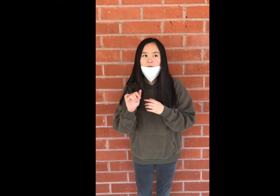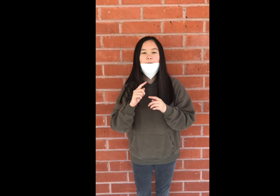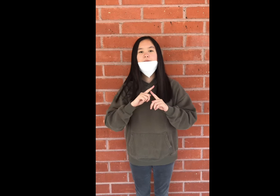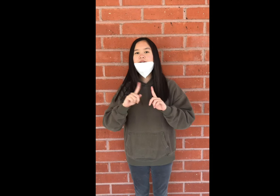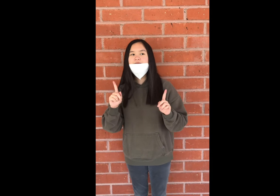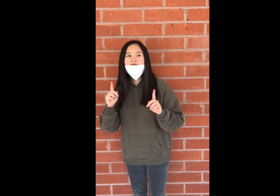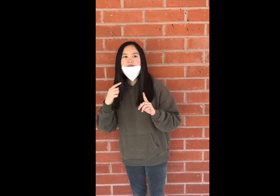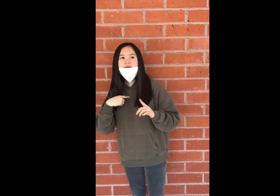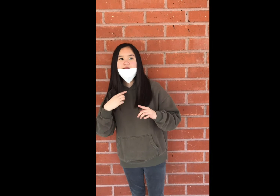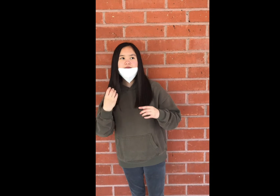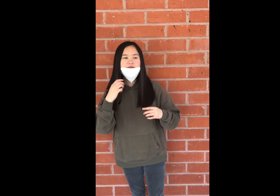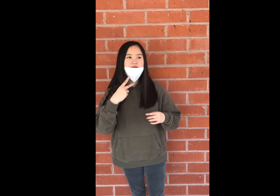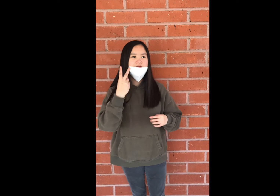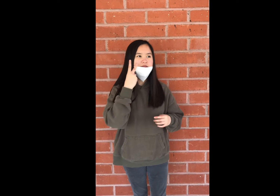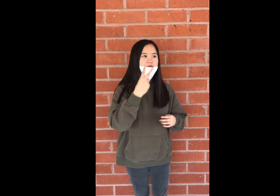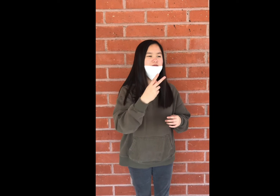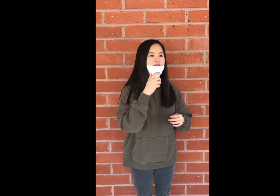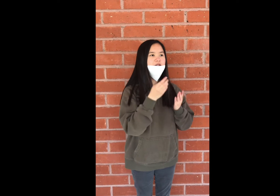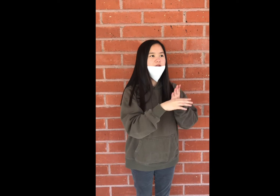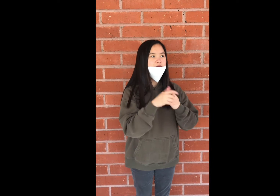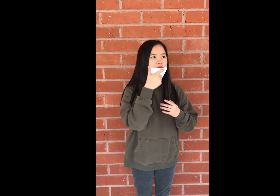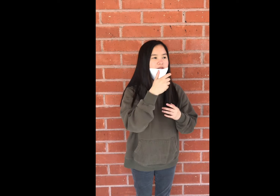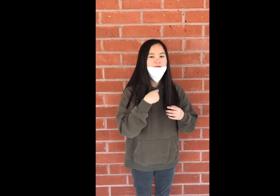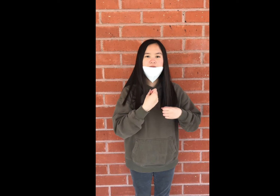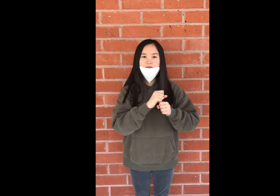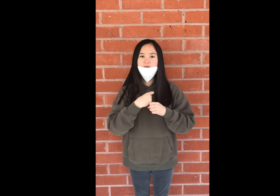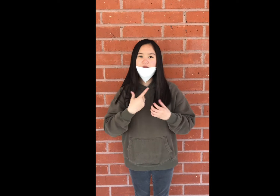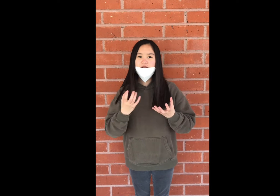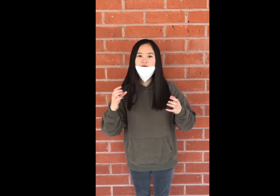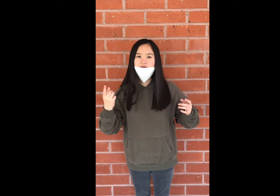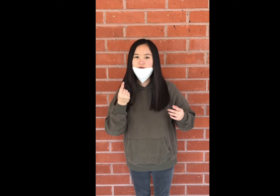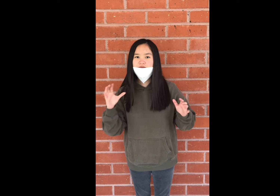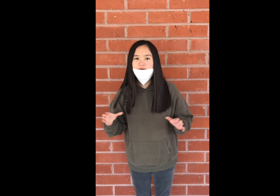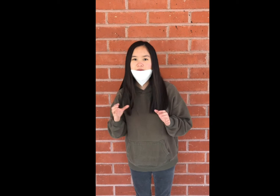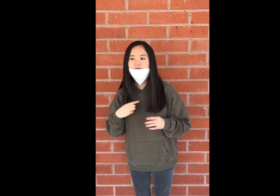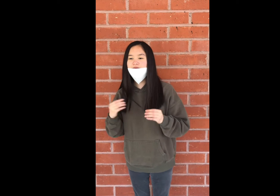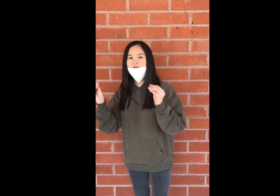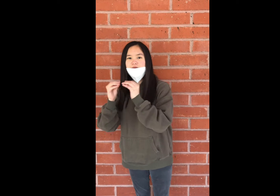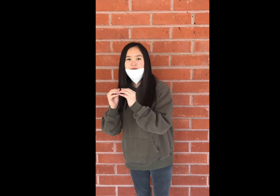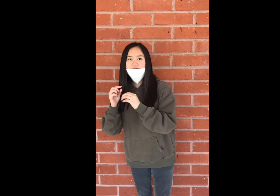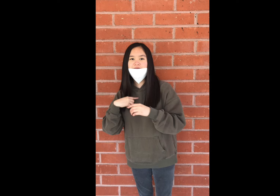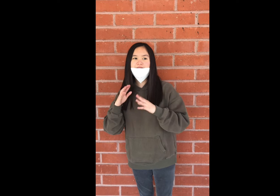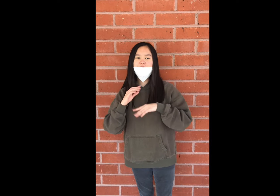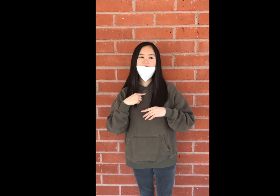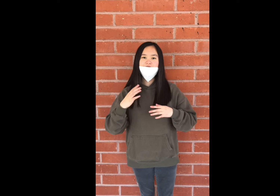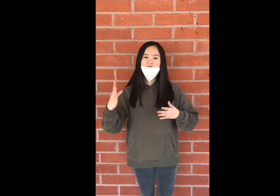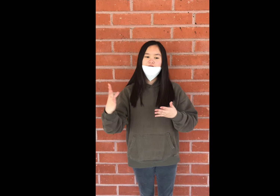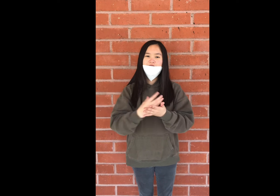want to become an artist. Watching the presentation has motivated me to strive for becoming